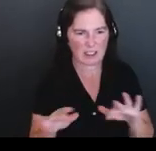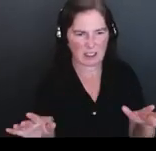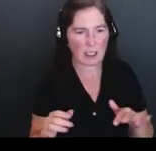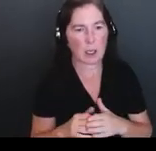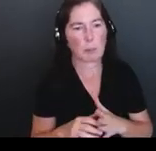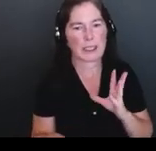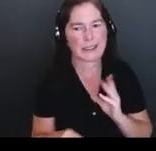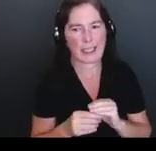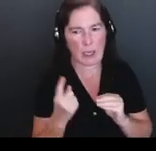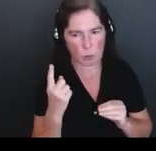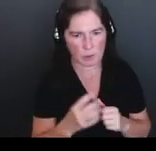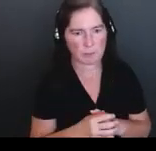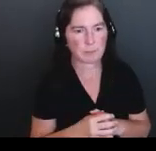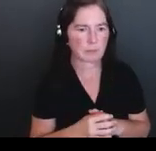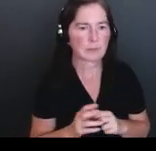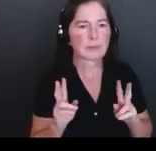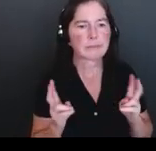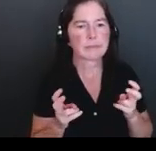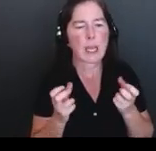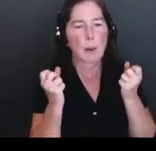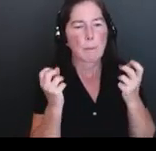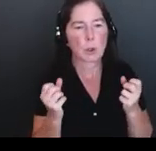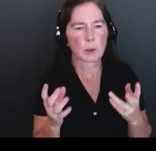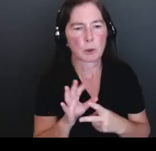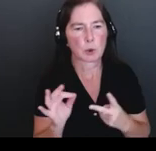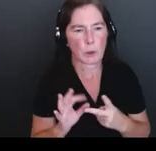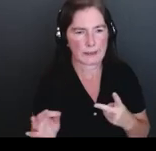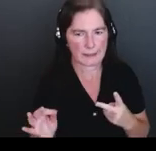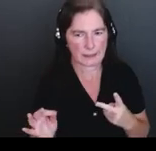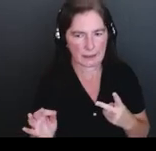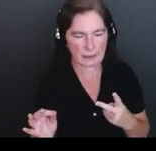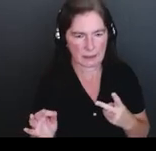So the top kind of four are up here, but then if you click this little down arrow there's more questions. You can do different sections